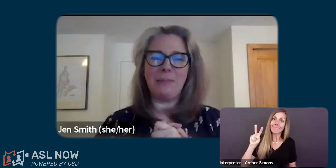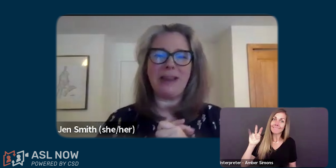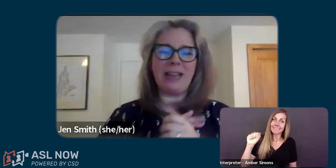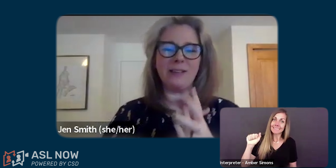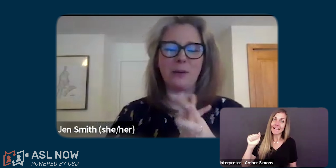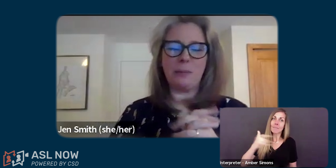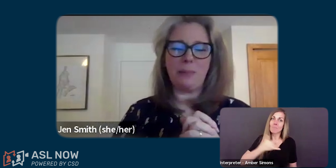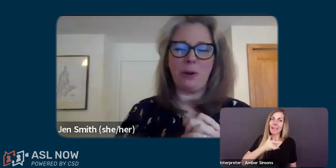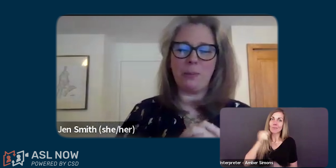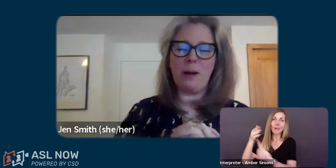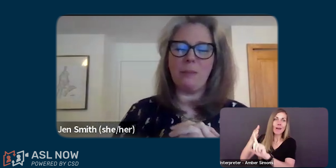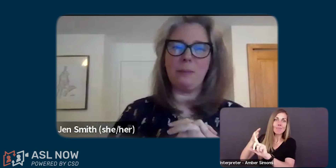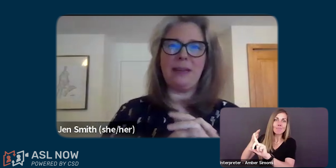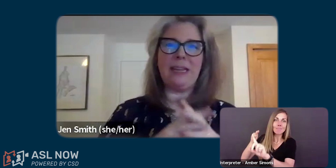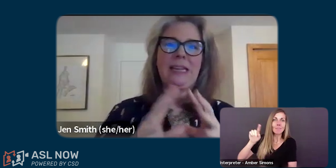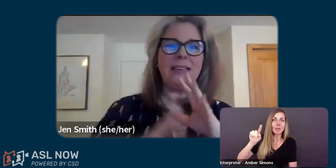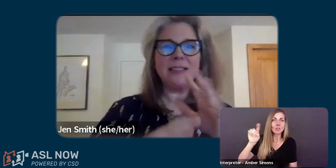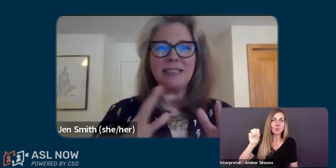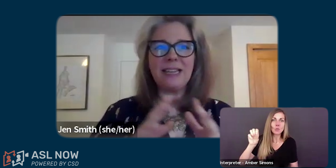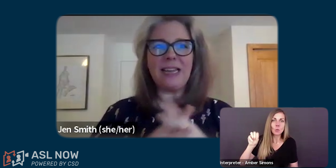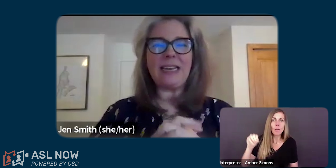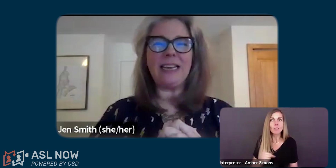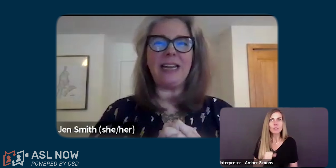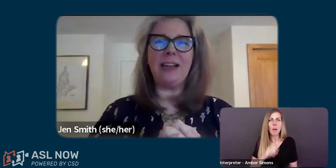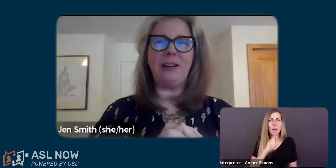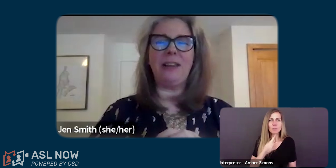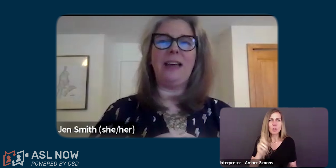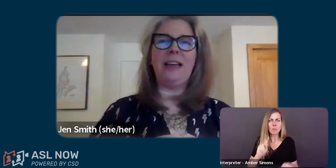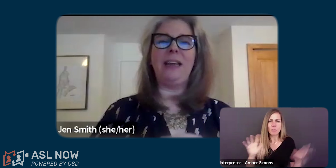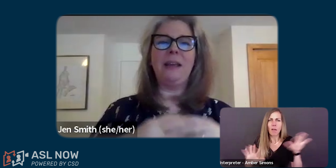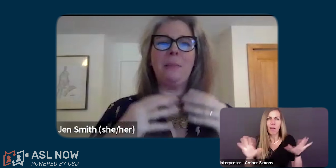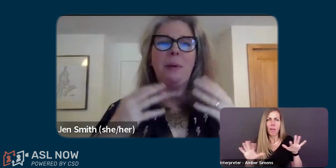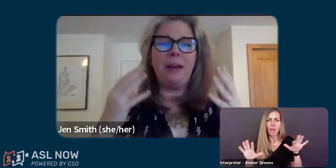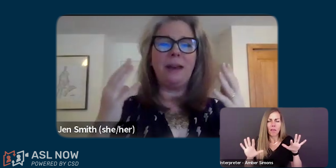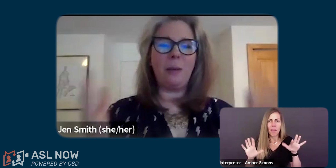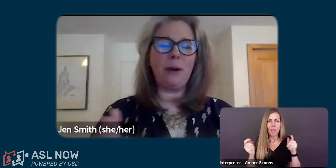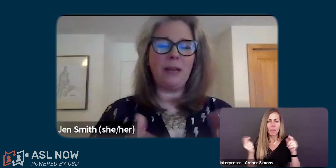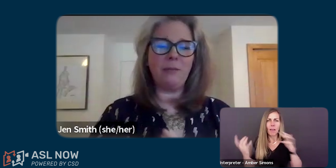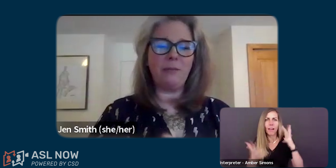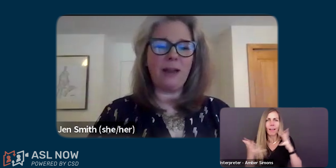so people are probably delayed in getting online. But I want to give Ryan